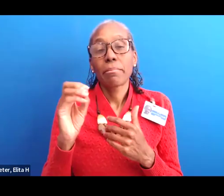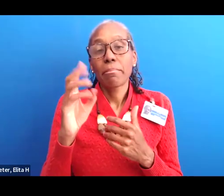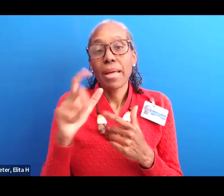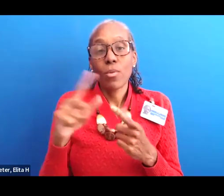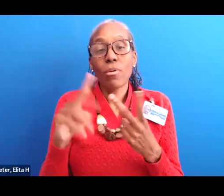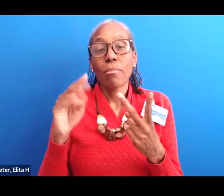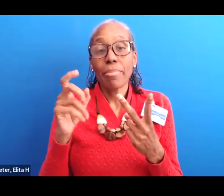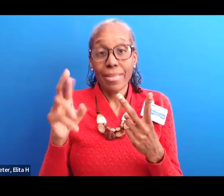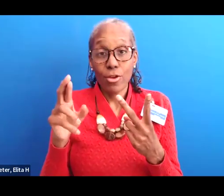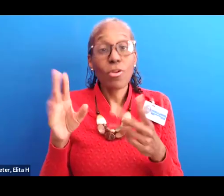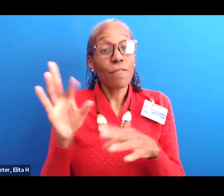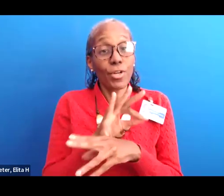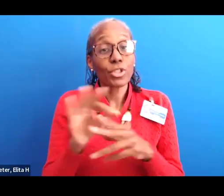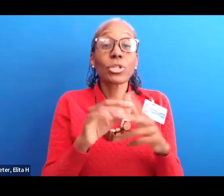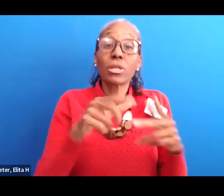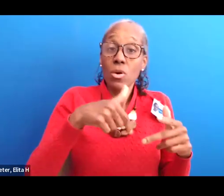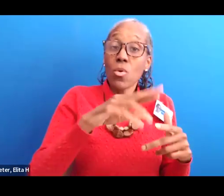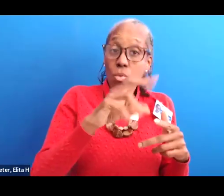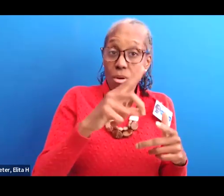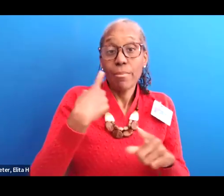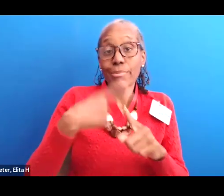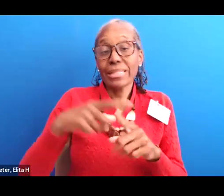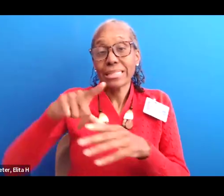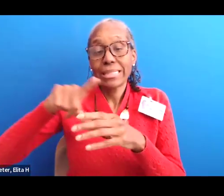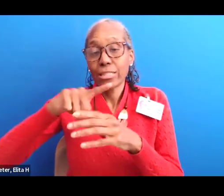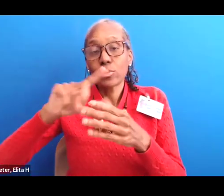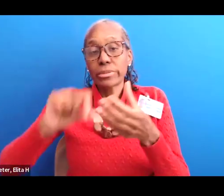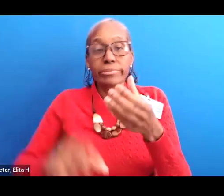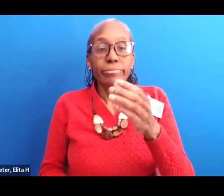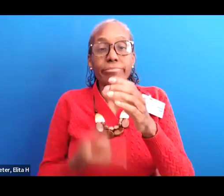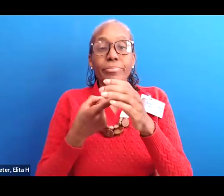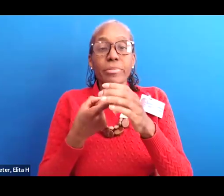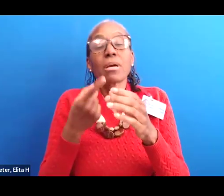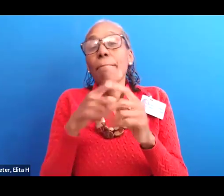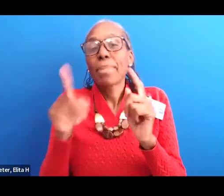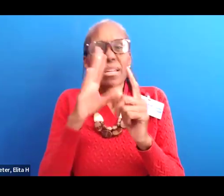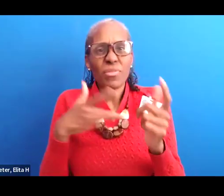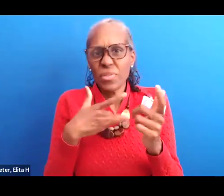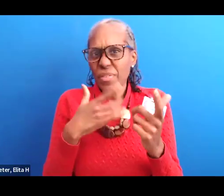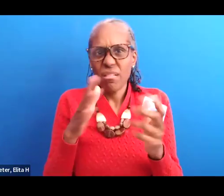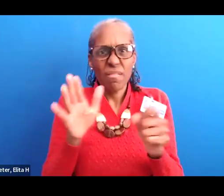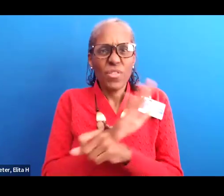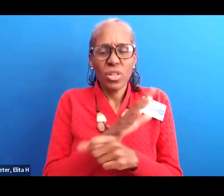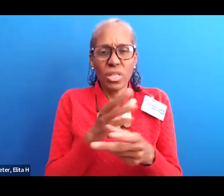They're quadriplegic, but they, need a liquid suppository, but they never feel like they fully evacuate.